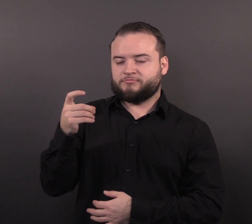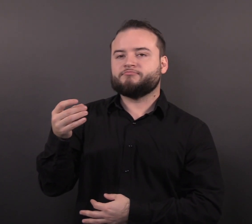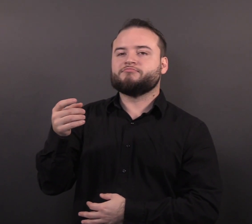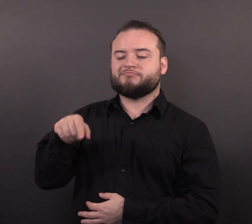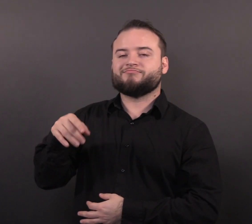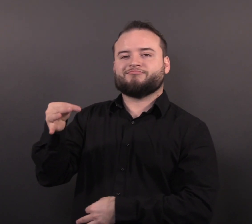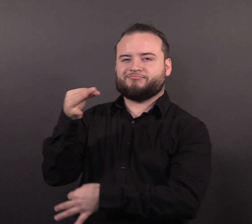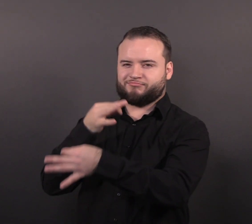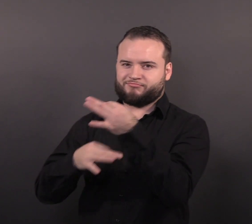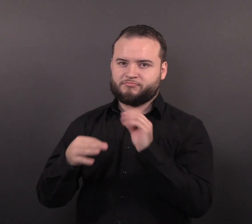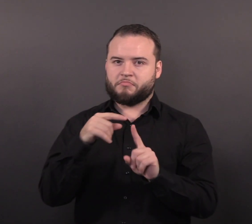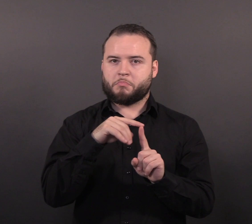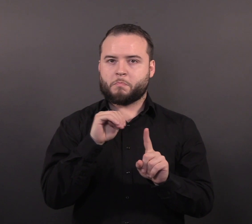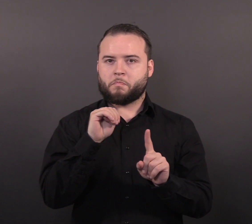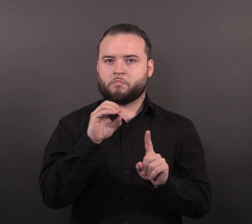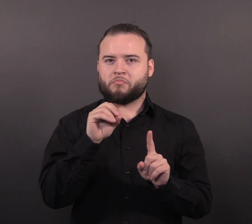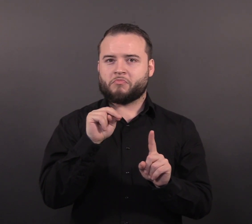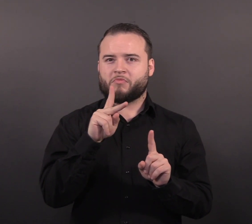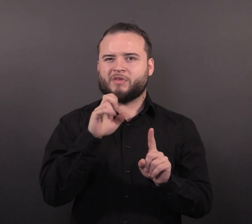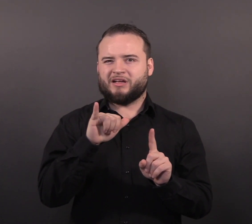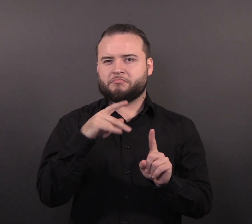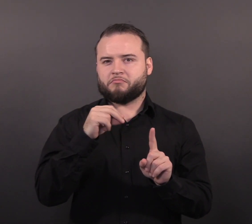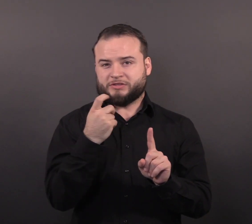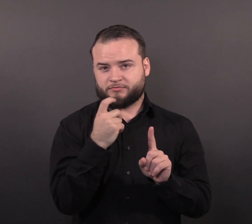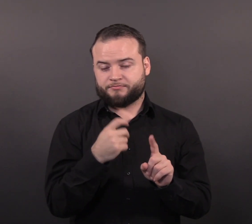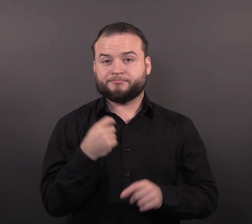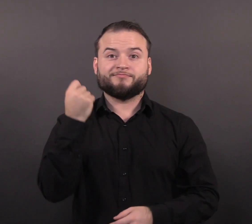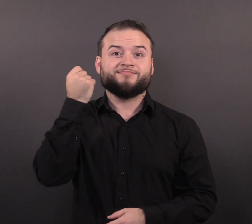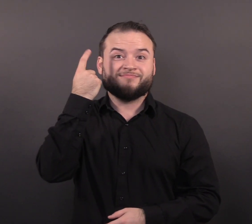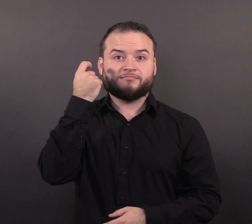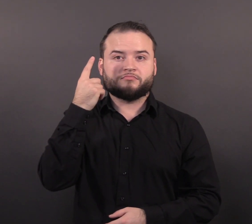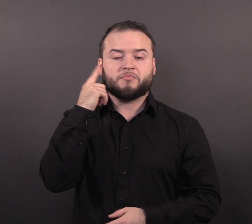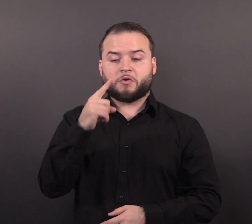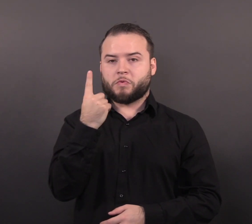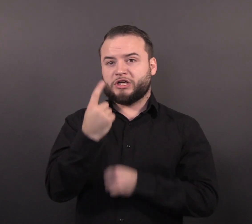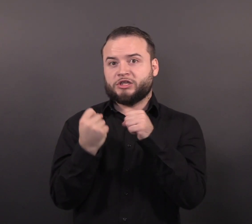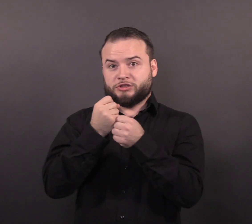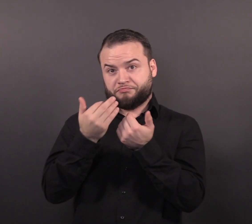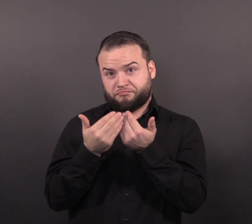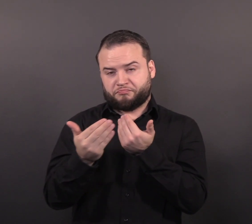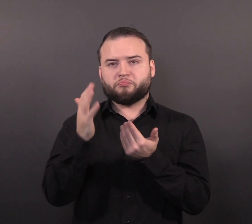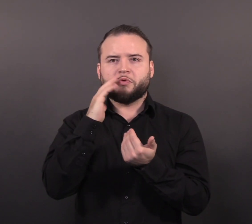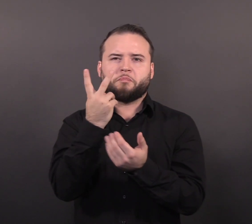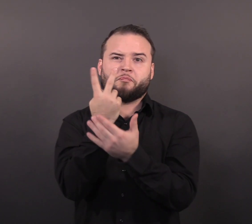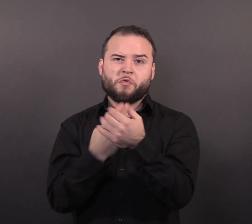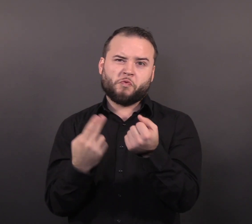Both names will be used simultaneously for one year while “monkeypox” is phased out.